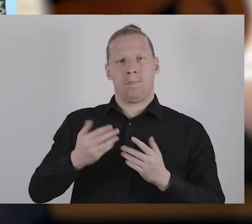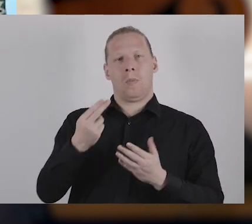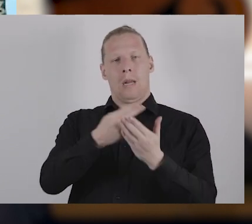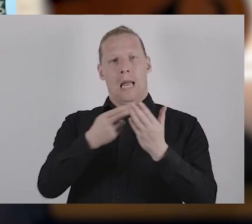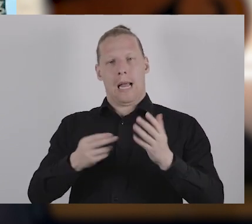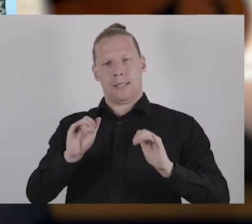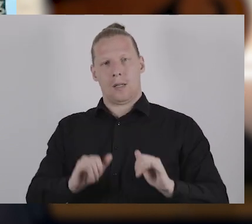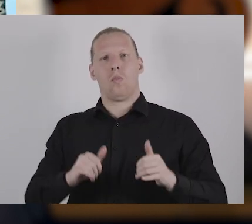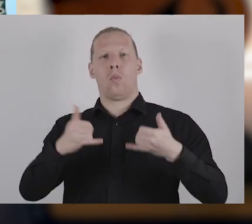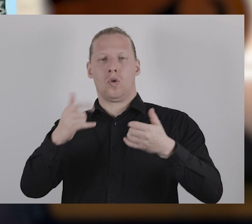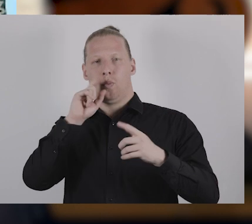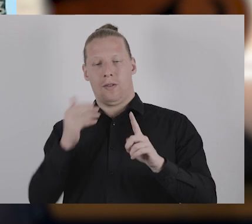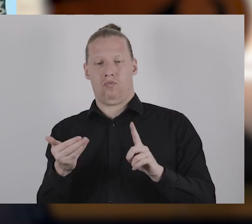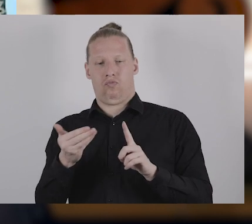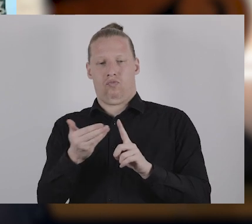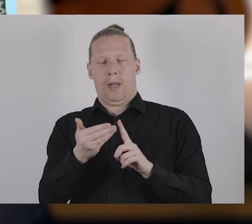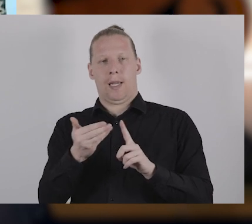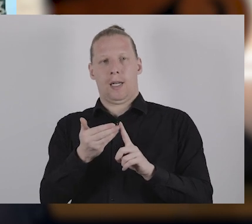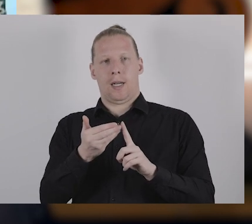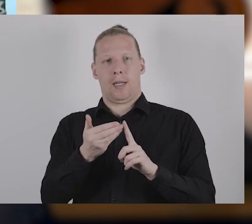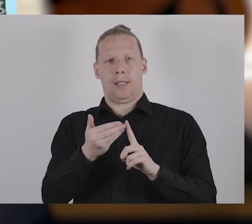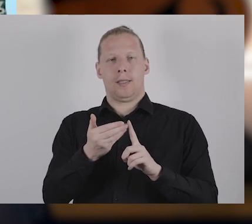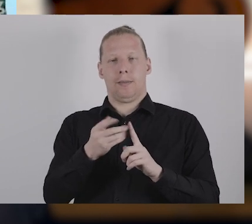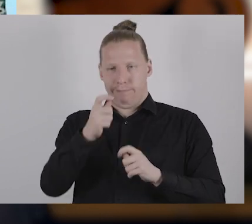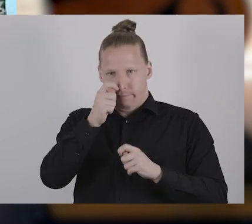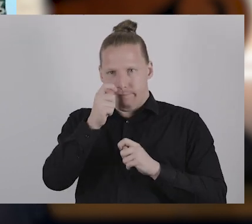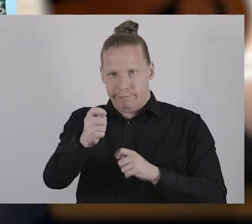As well as being a tangible way in which to recognise the dedication,